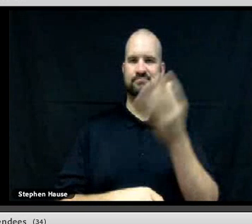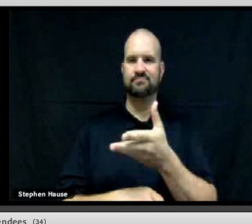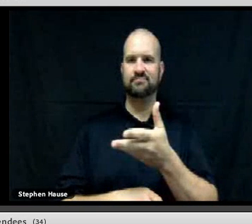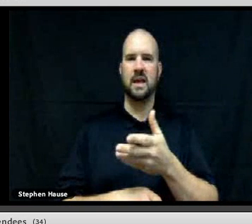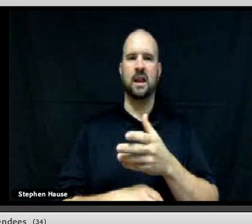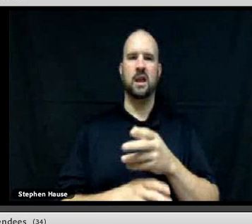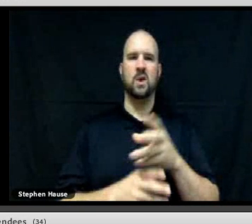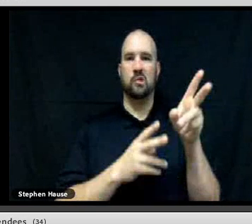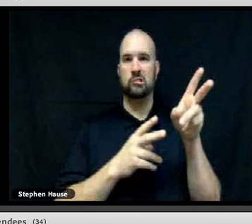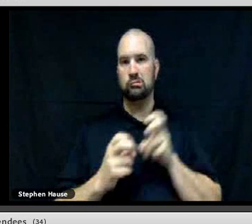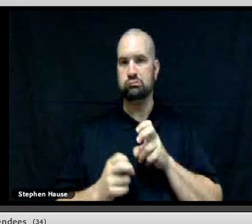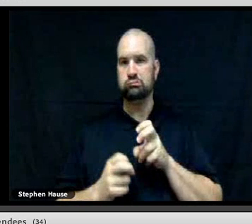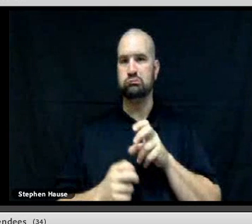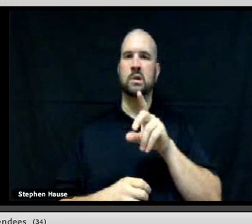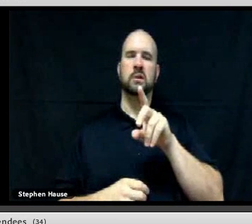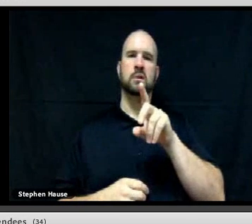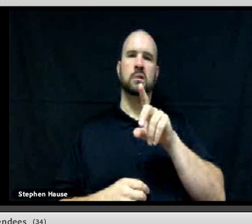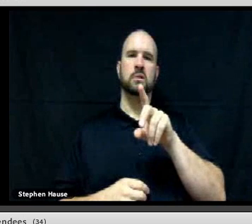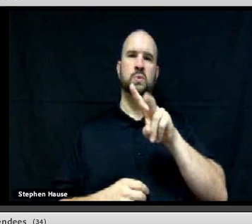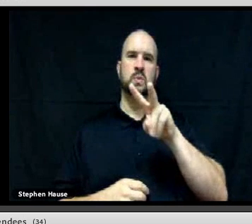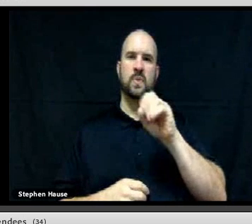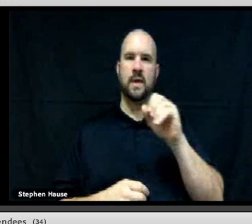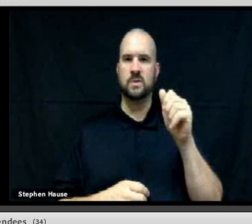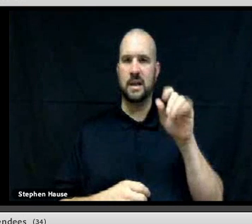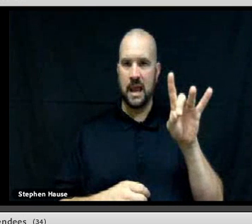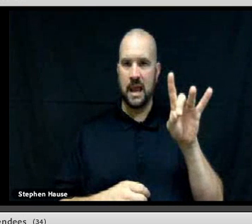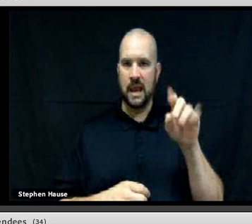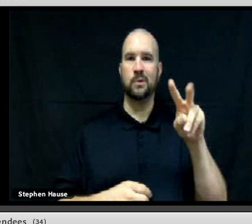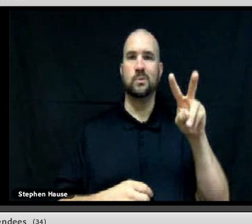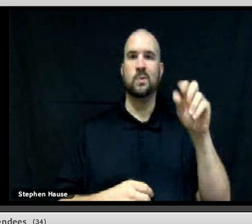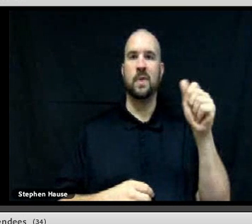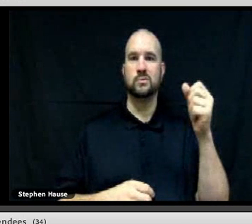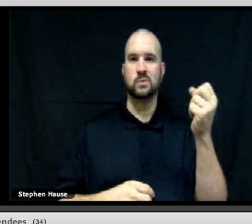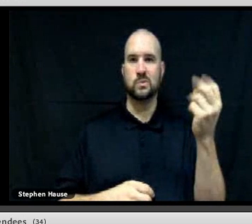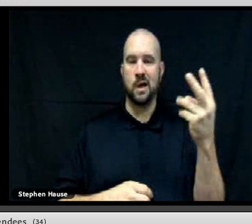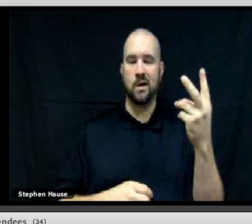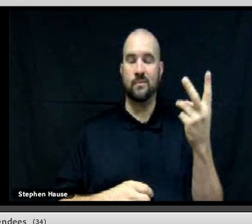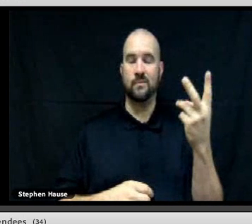All they care about is that it was created in 1944.